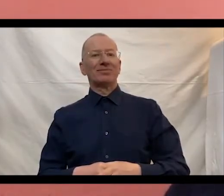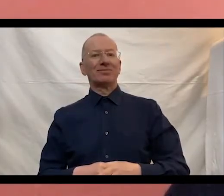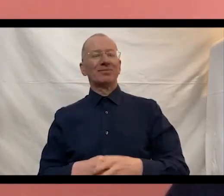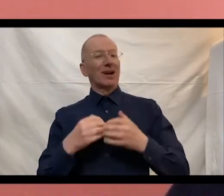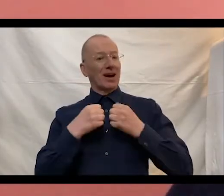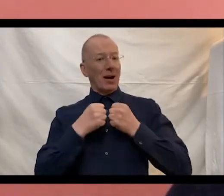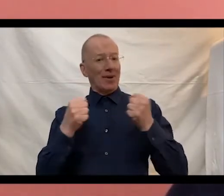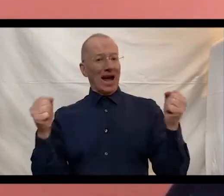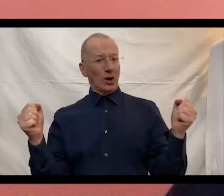'Coming Out'